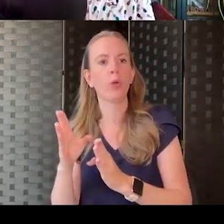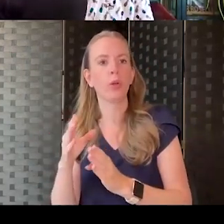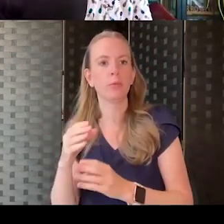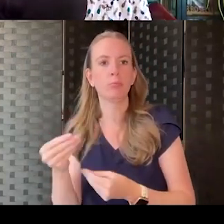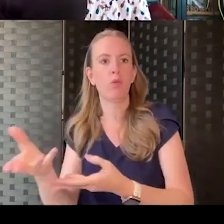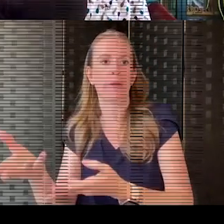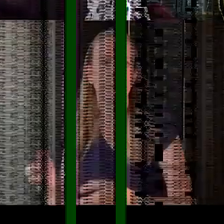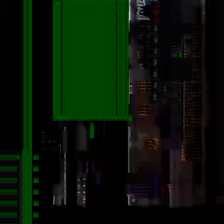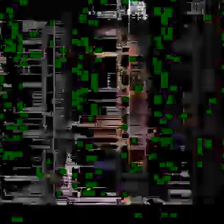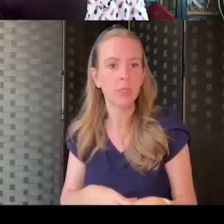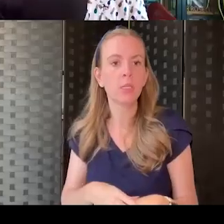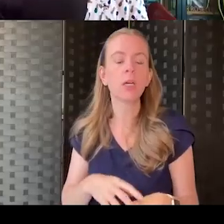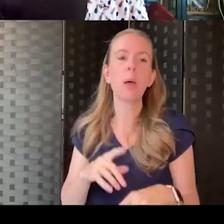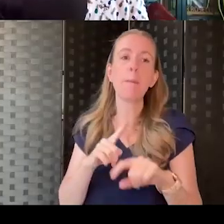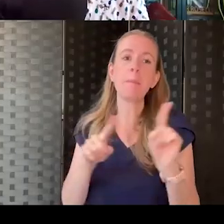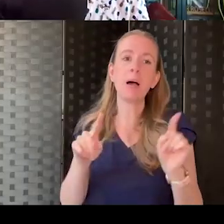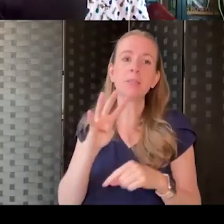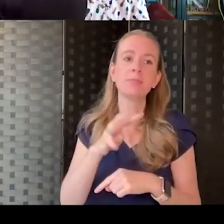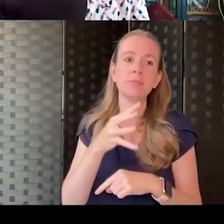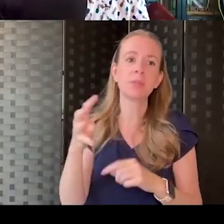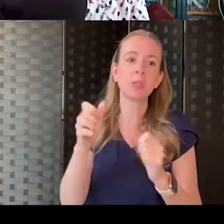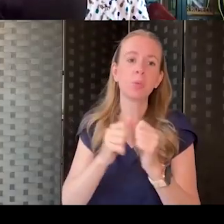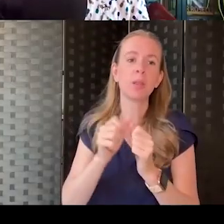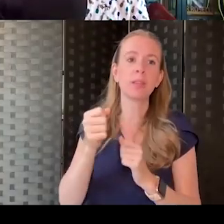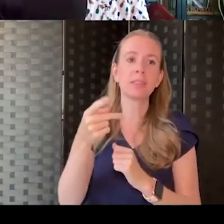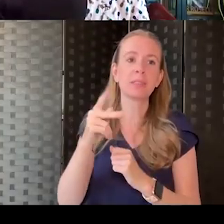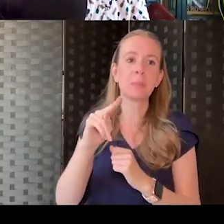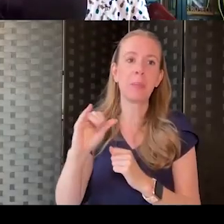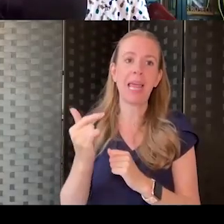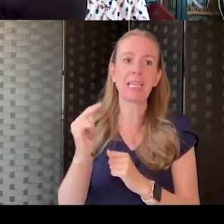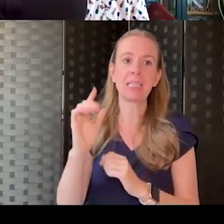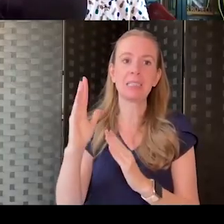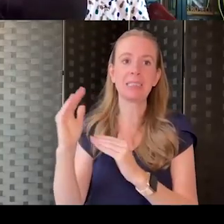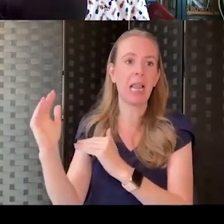Sadly, tables with spanning cells don't work out in real life or IRL is the kid to say.